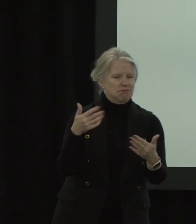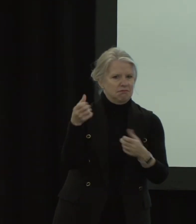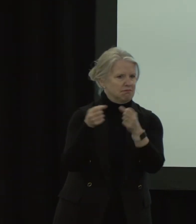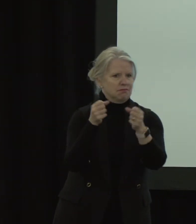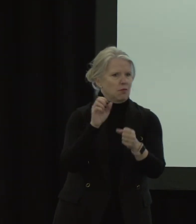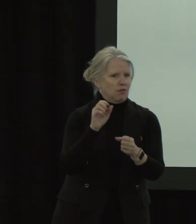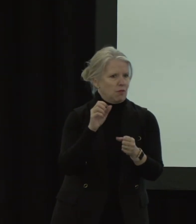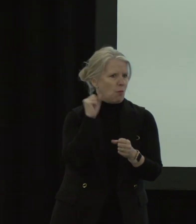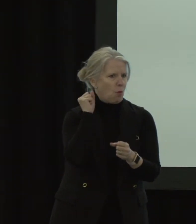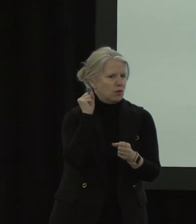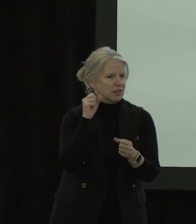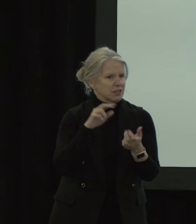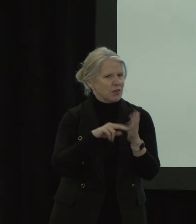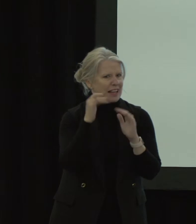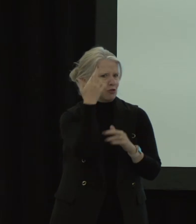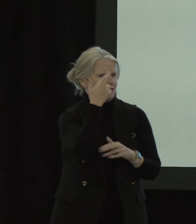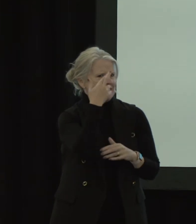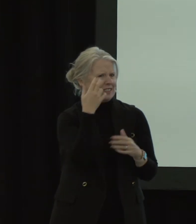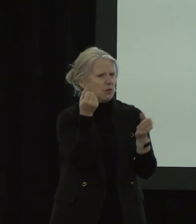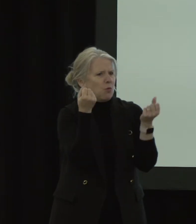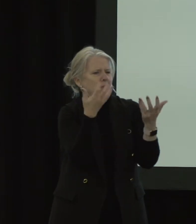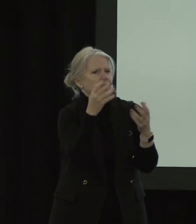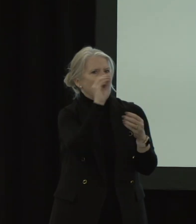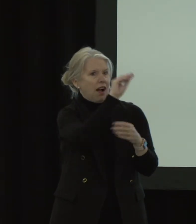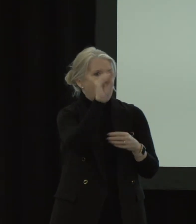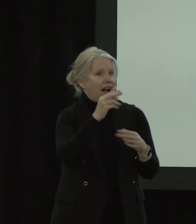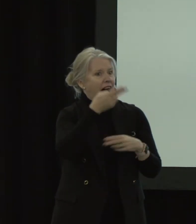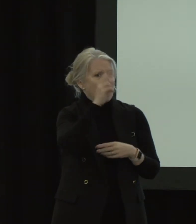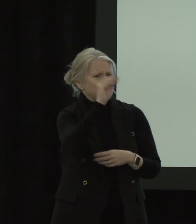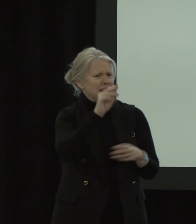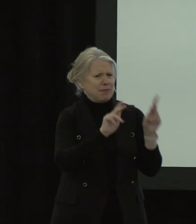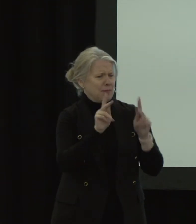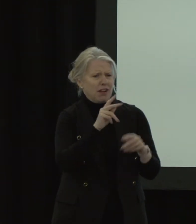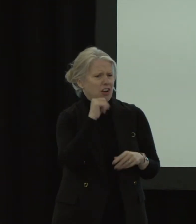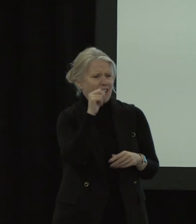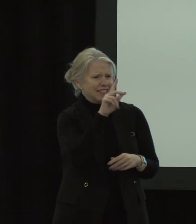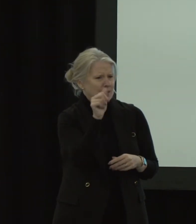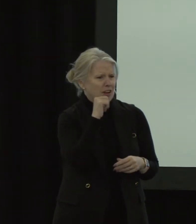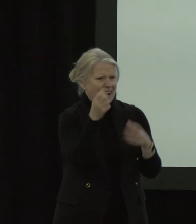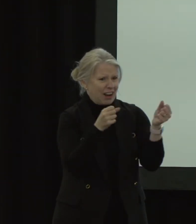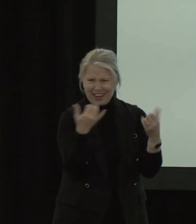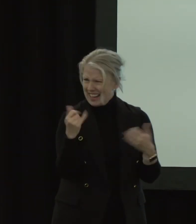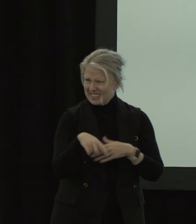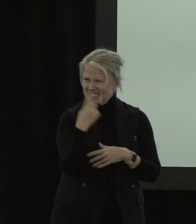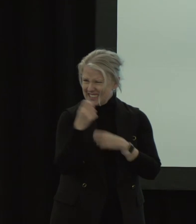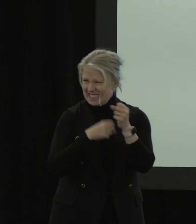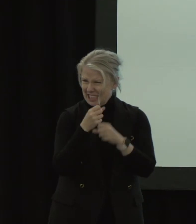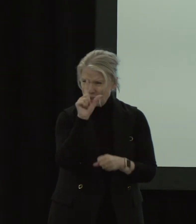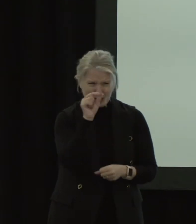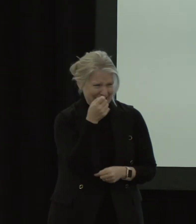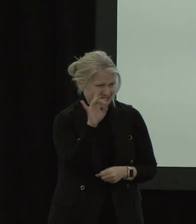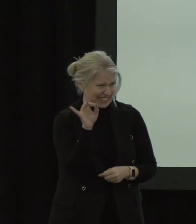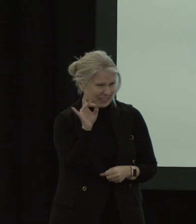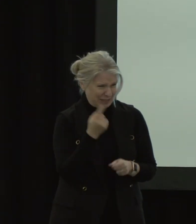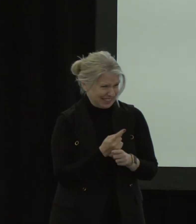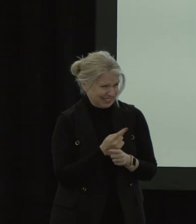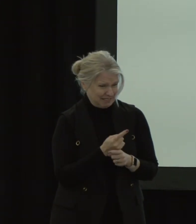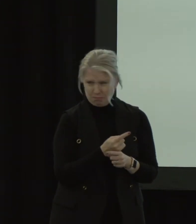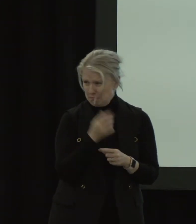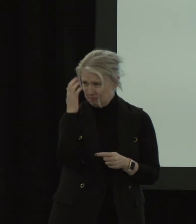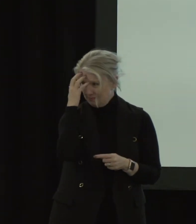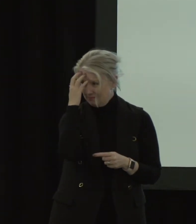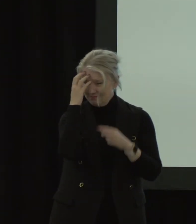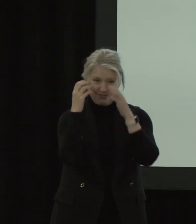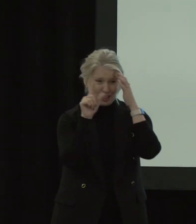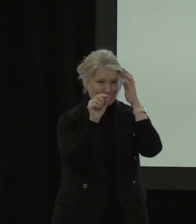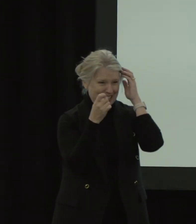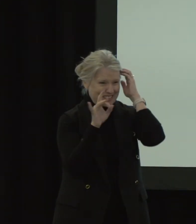jury is so grave, and this, I think, it's 2018! I think... And yet, after decades of